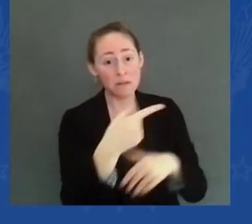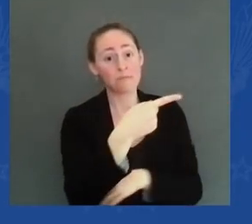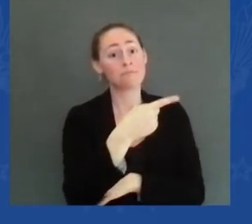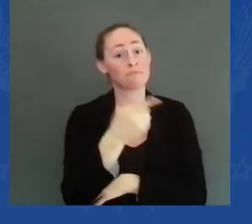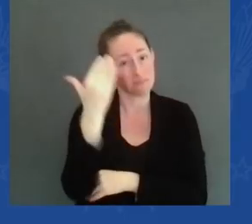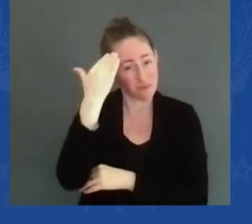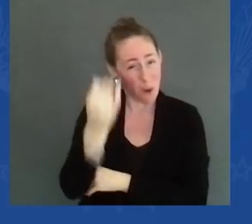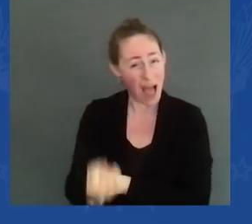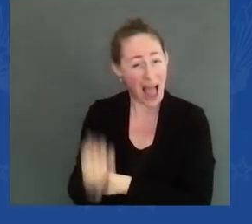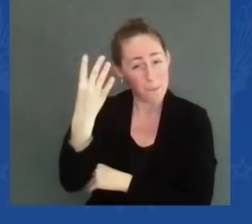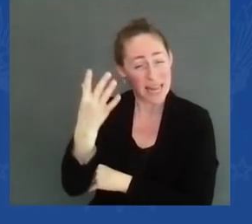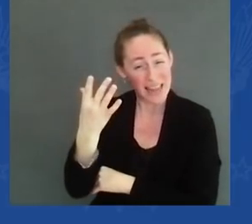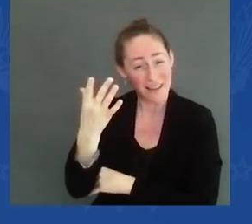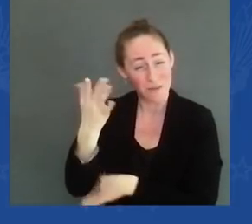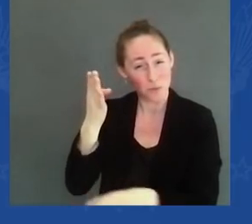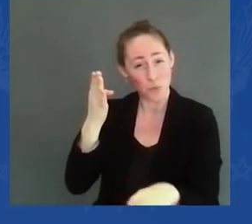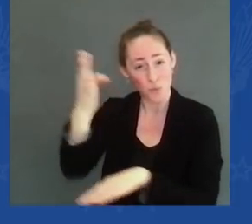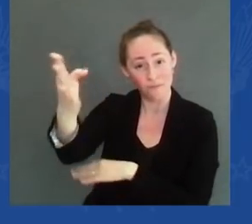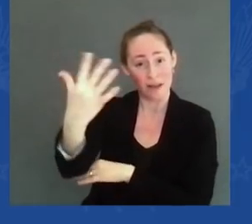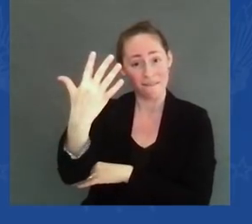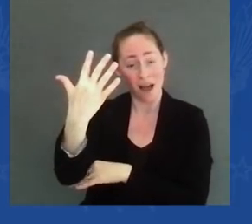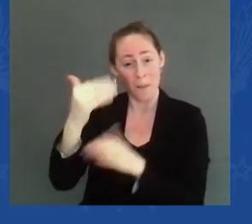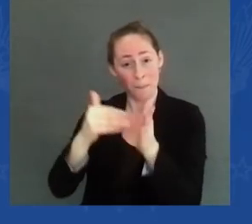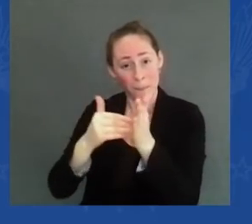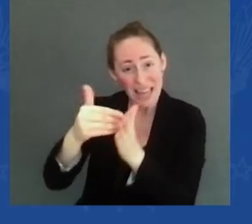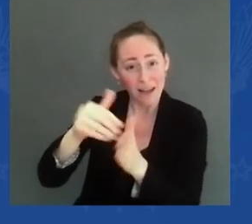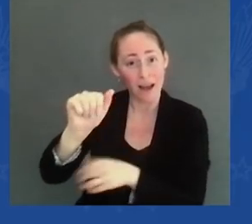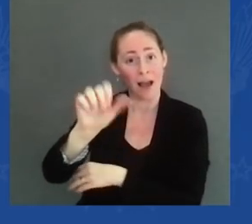That's bigger than the state of New Jersey, if I'm not mistaken.